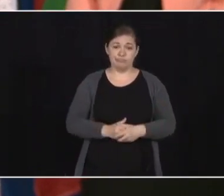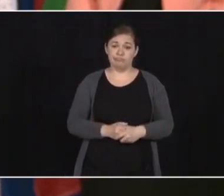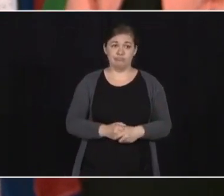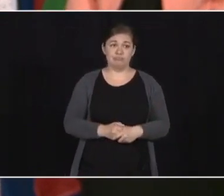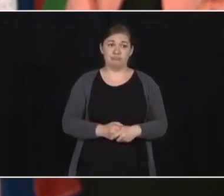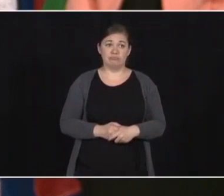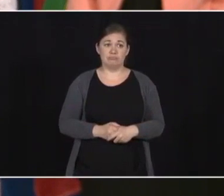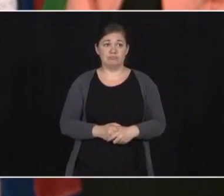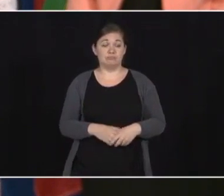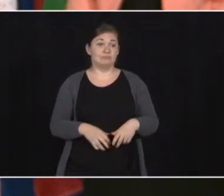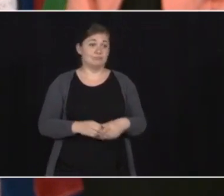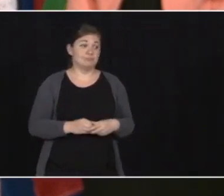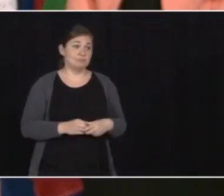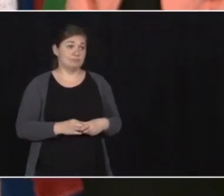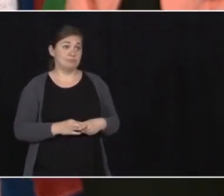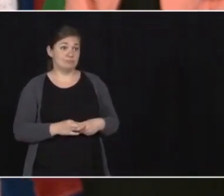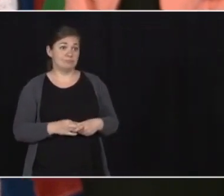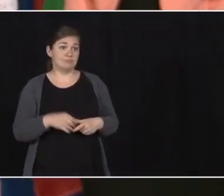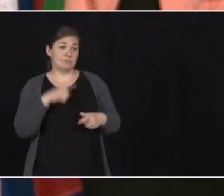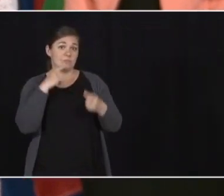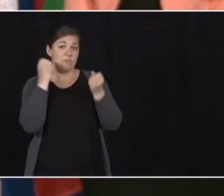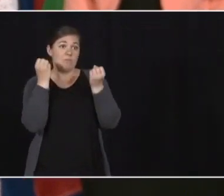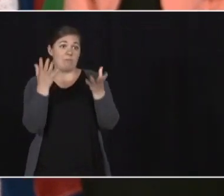are horrified